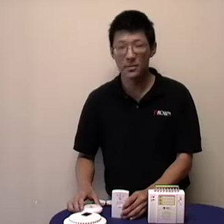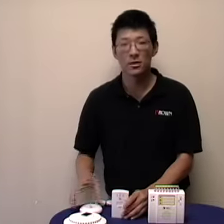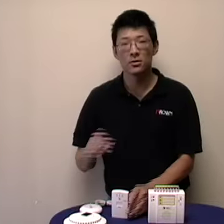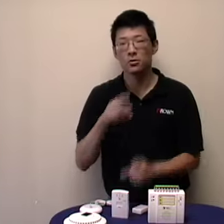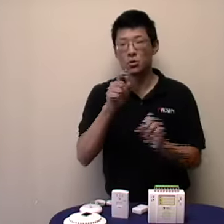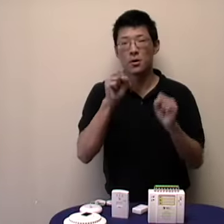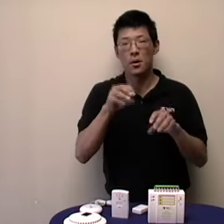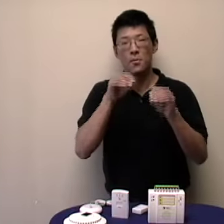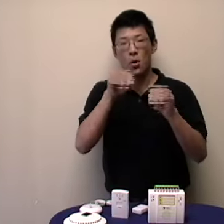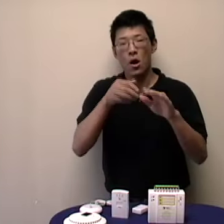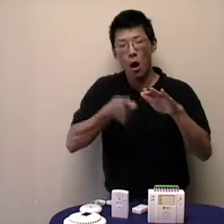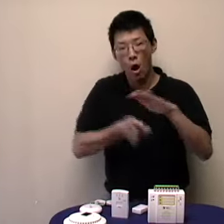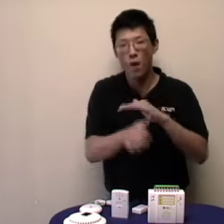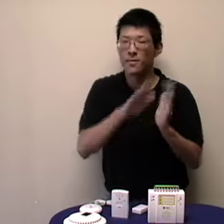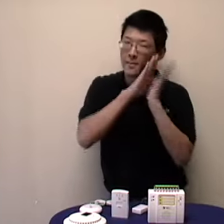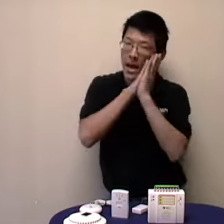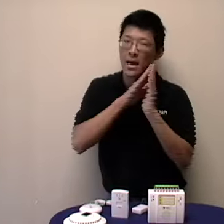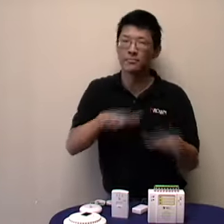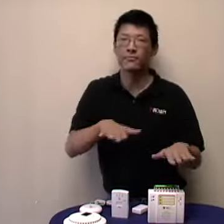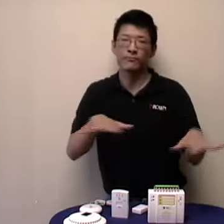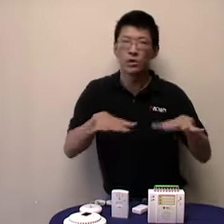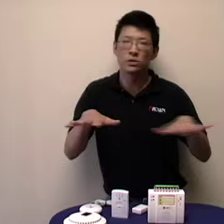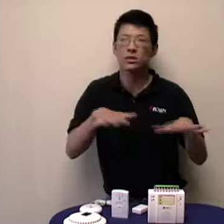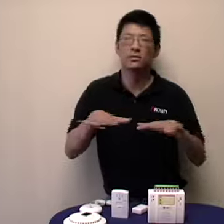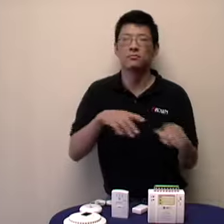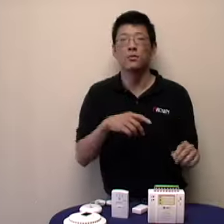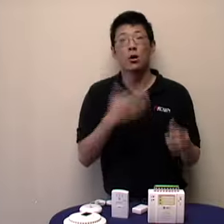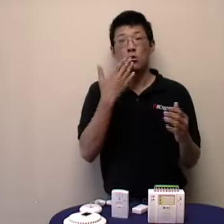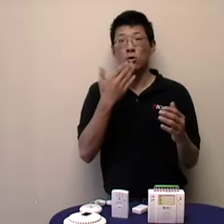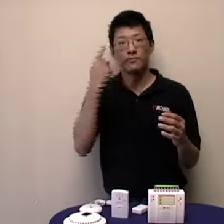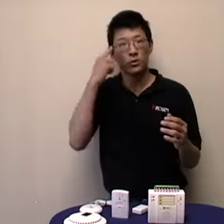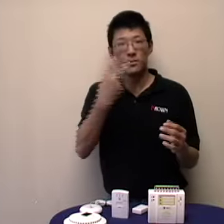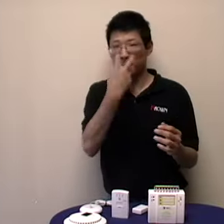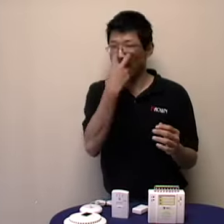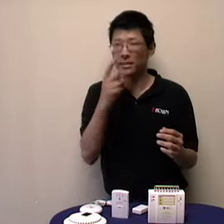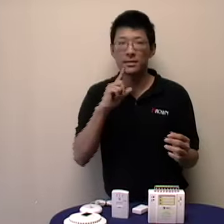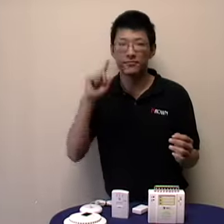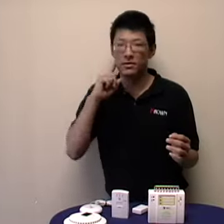You can place it under a mattress, it's great for Deaf-Blind